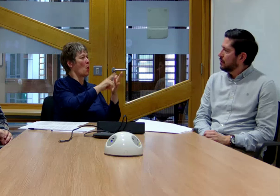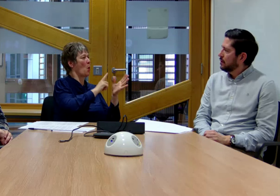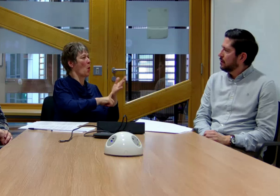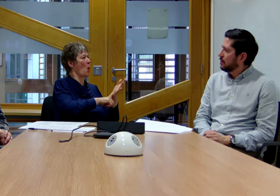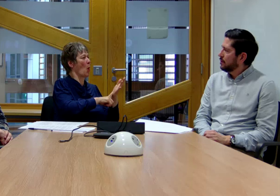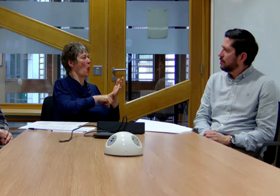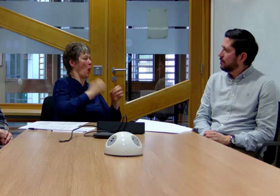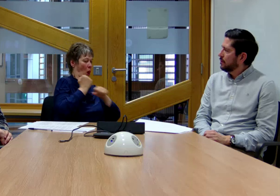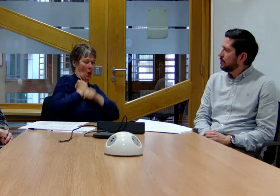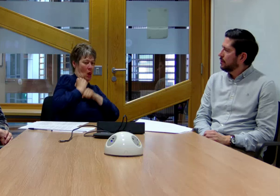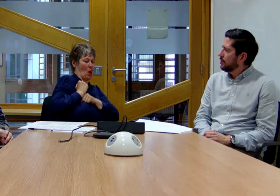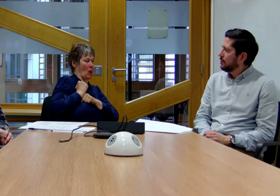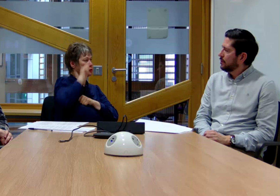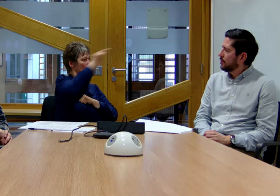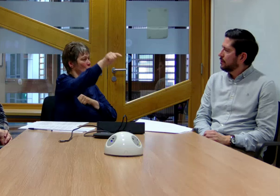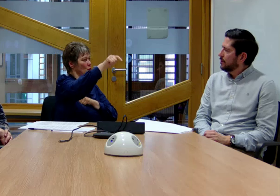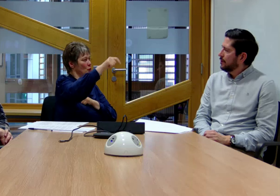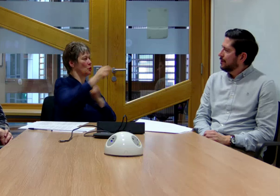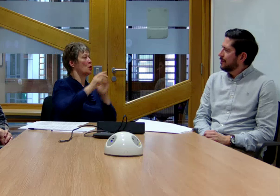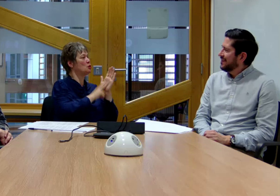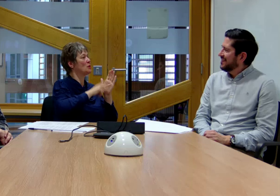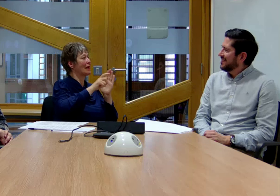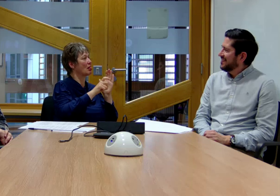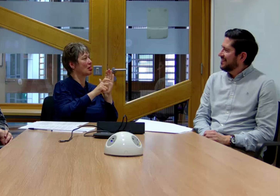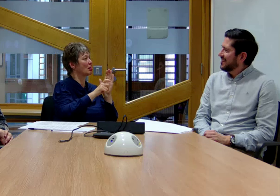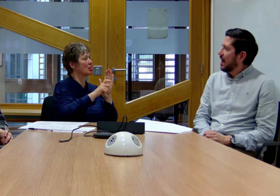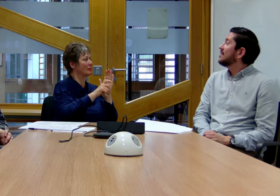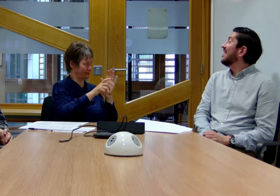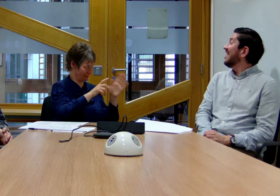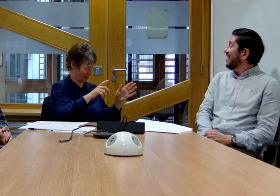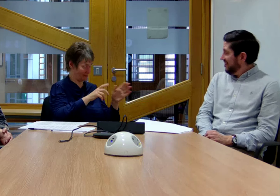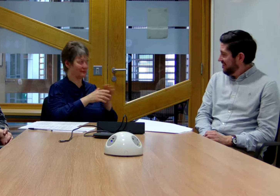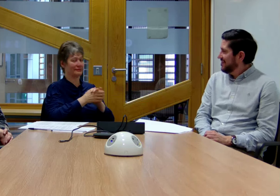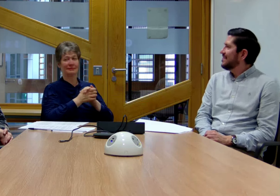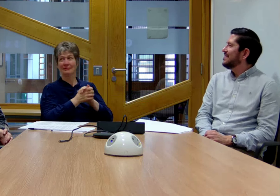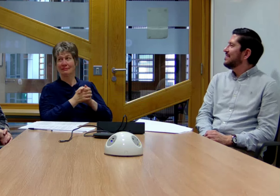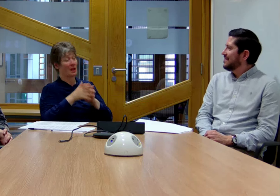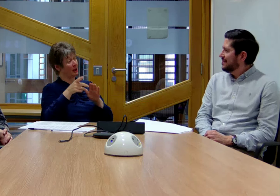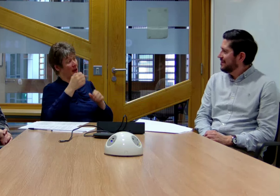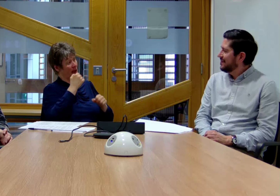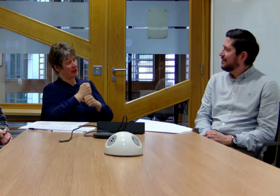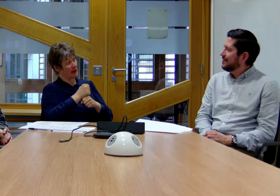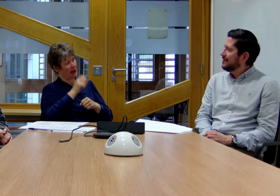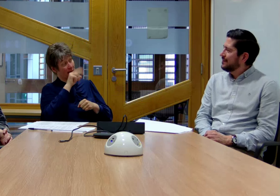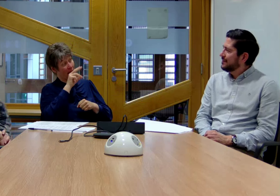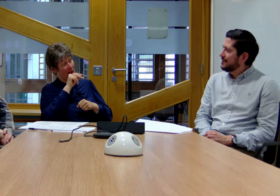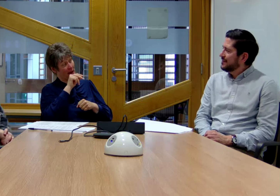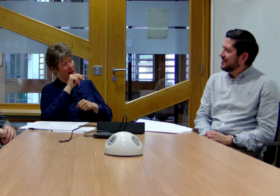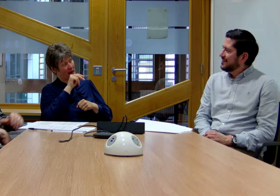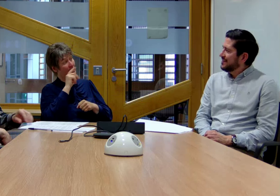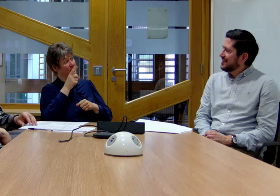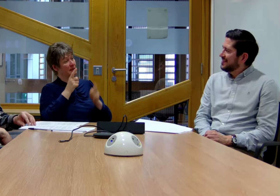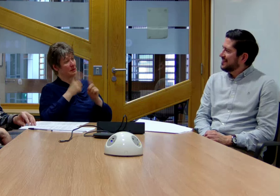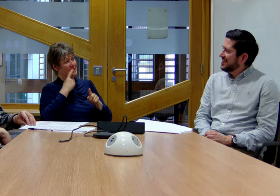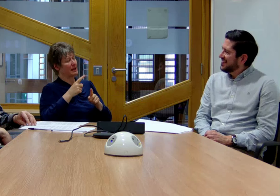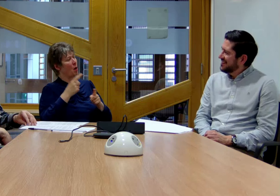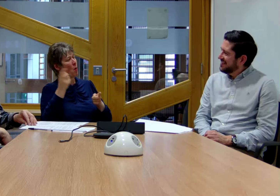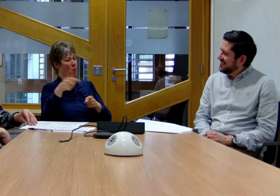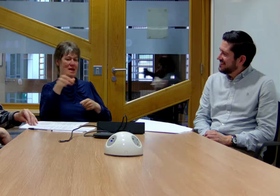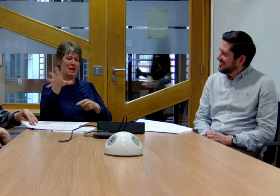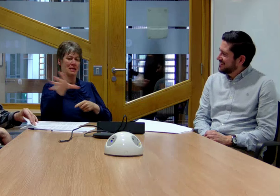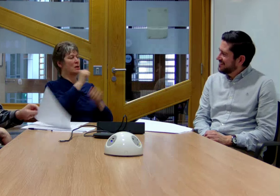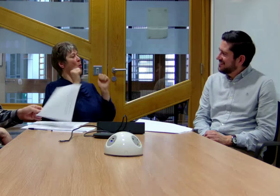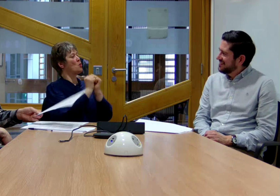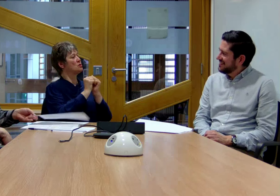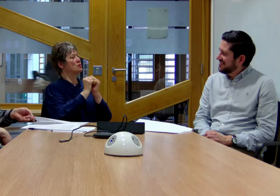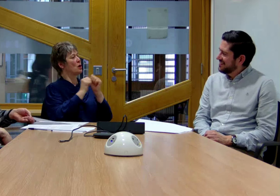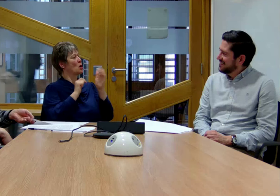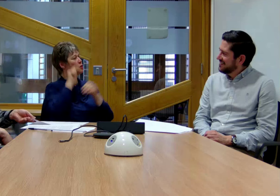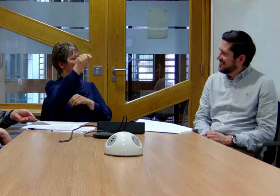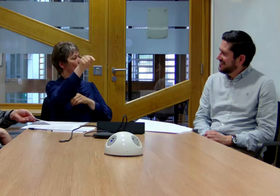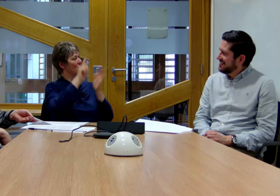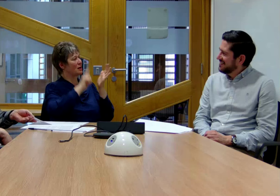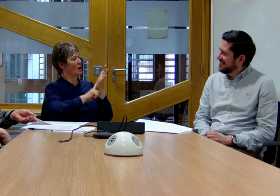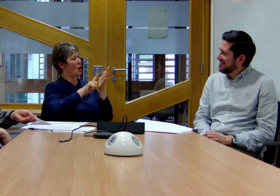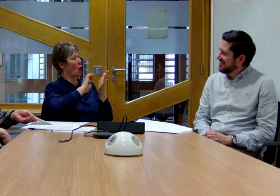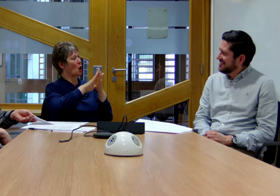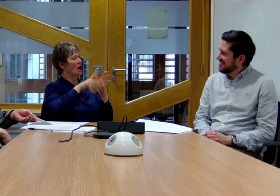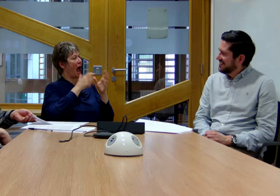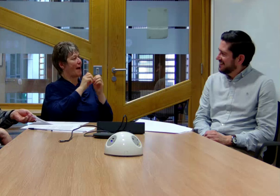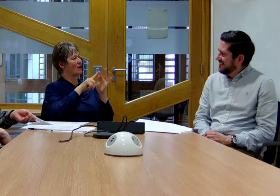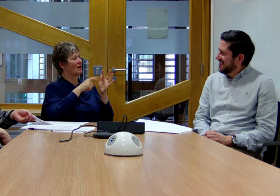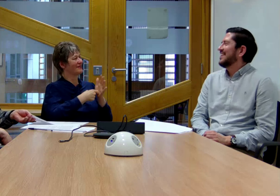coal to Newcastle in Gaelic is taking wood to Lochaber.